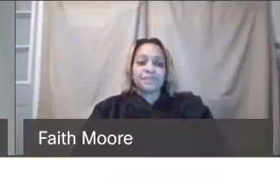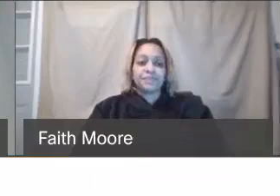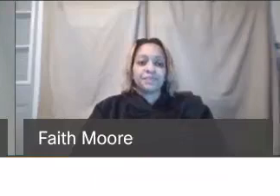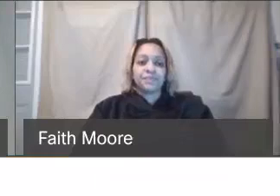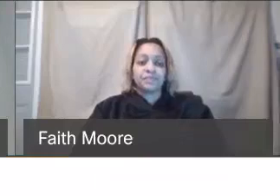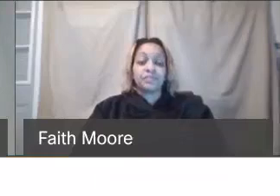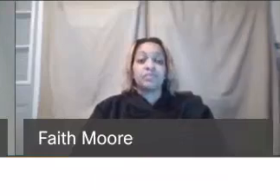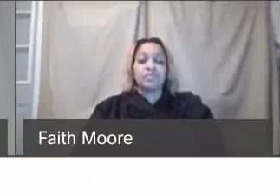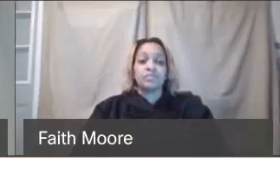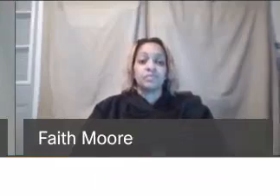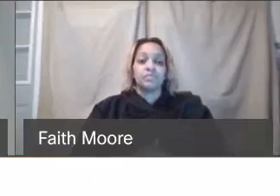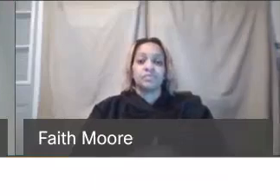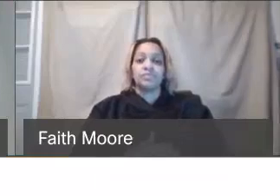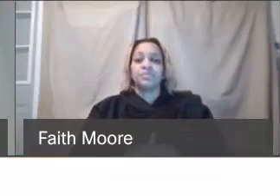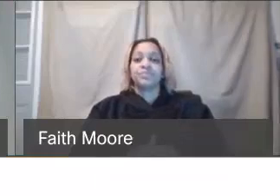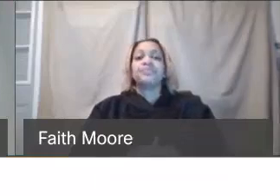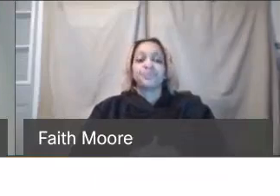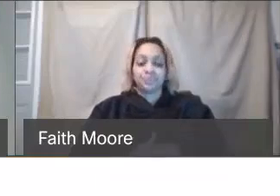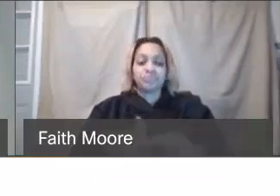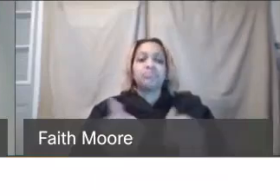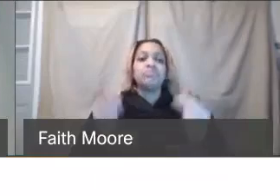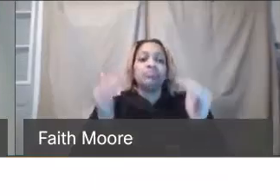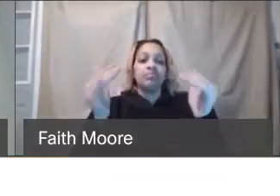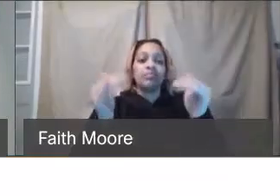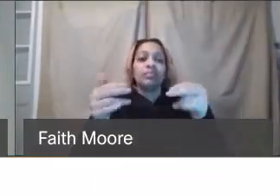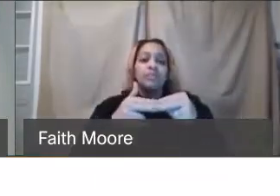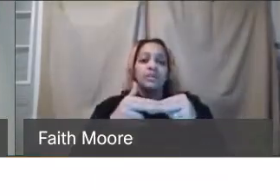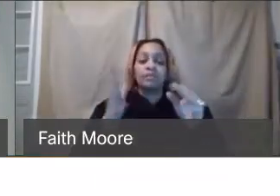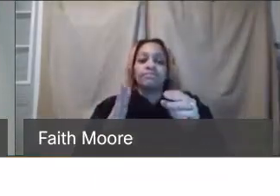If we can go to the next slide, thank you the 15th street note not that 1.